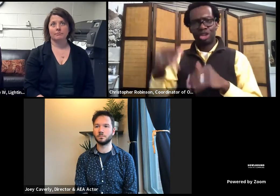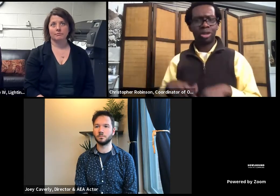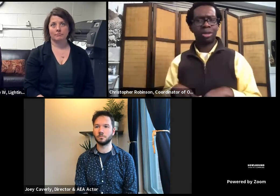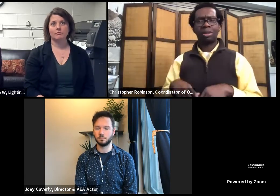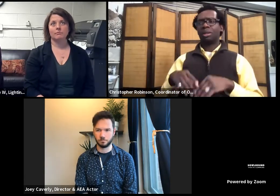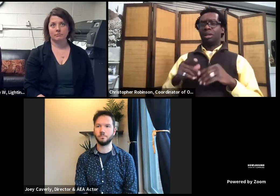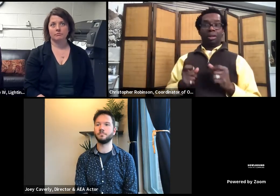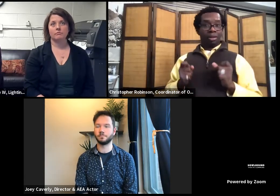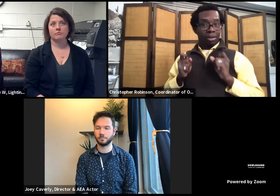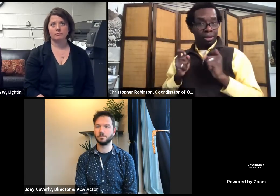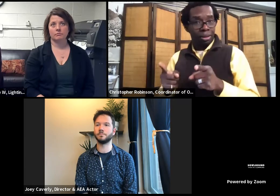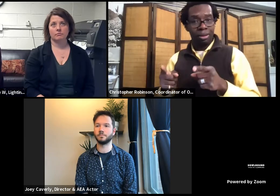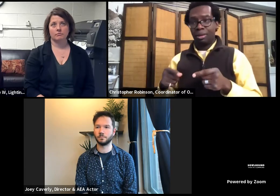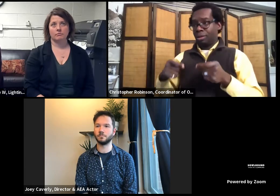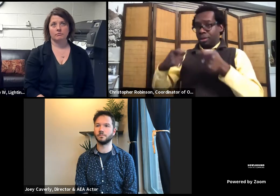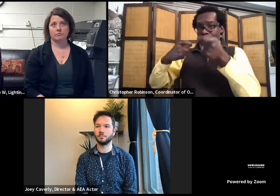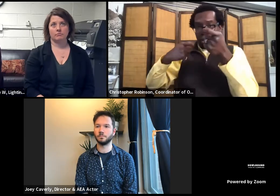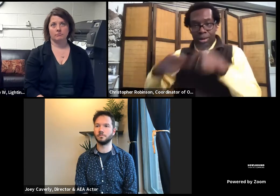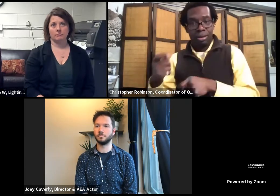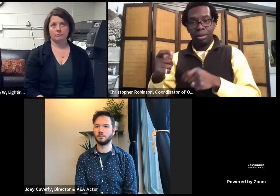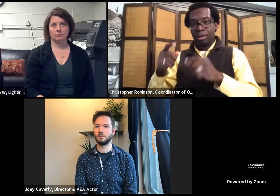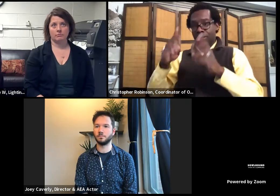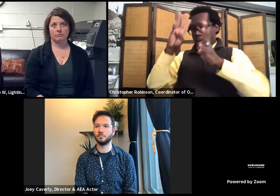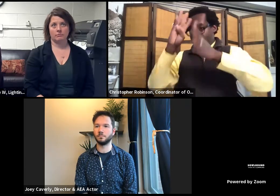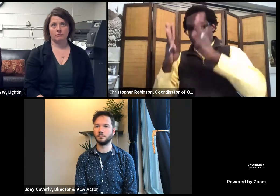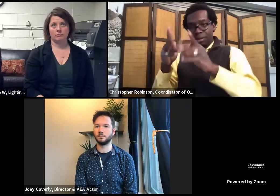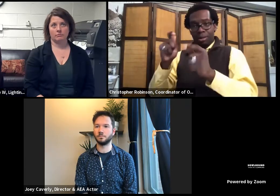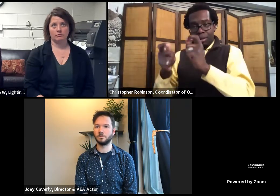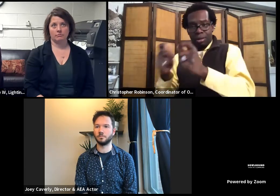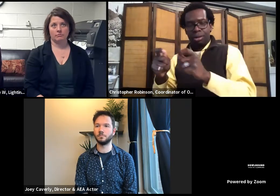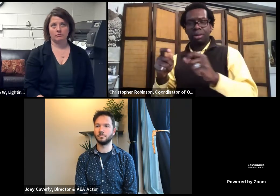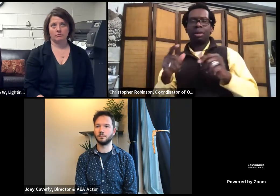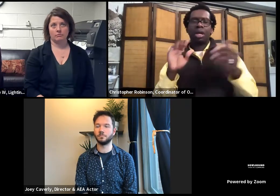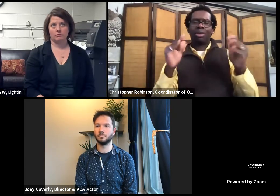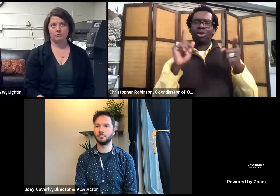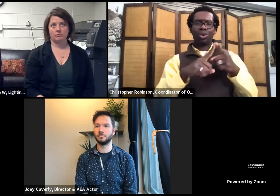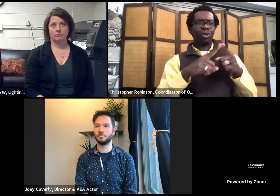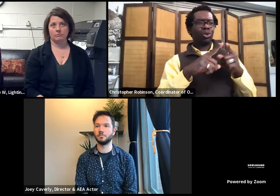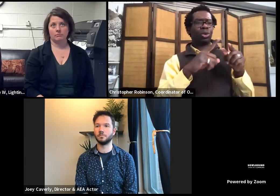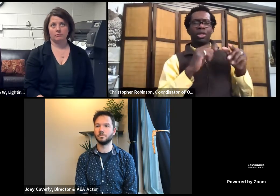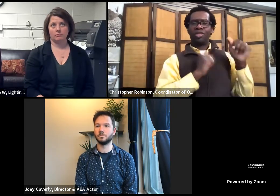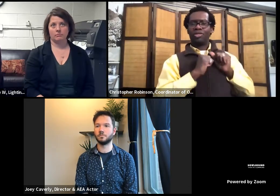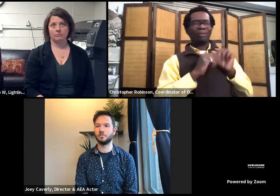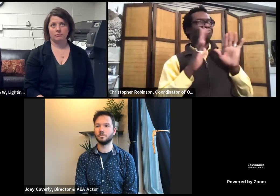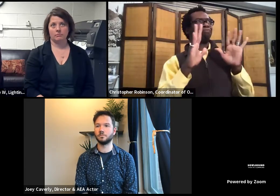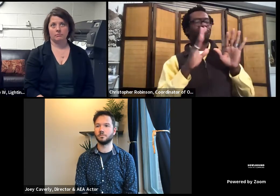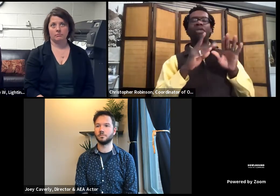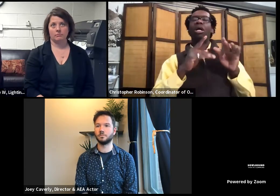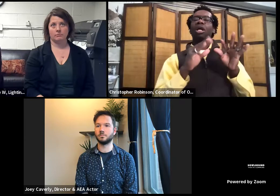but the culture of expectations being usually you wanna swap out and make changes,